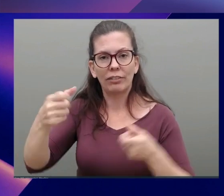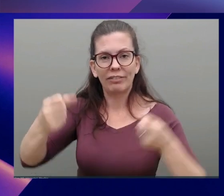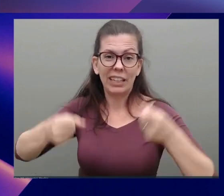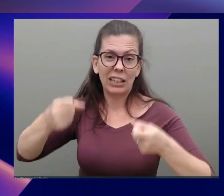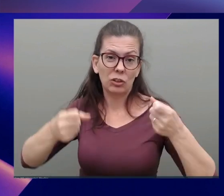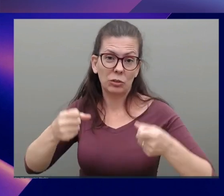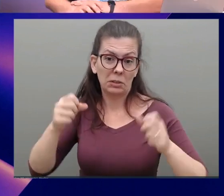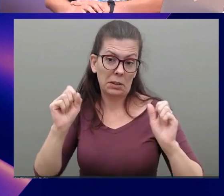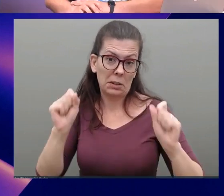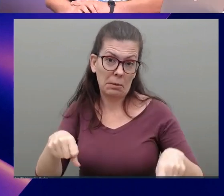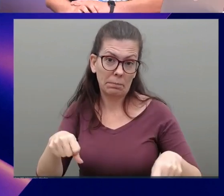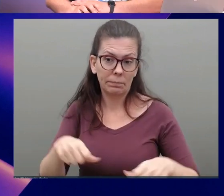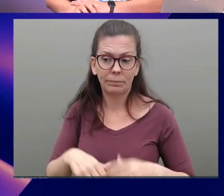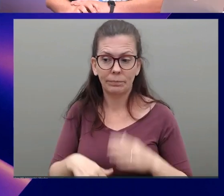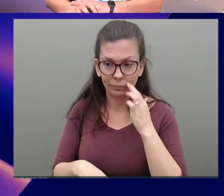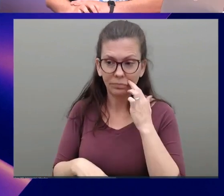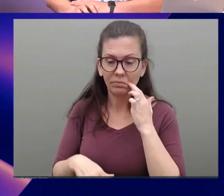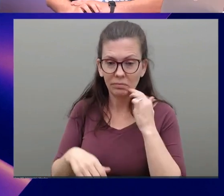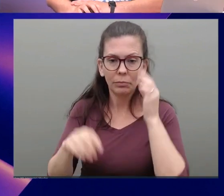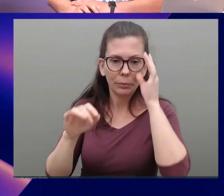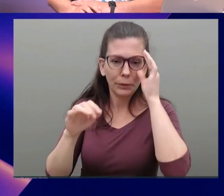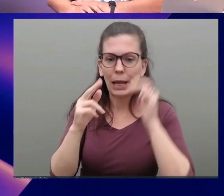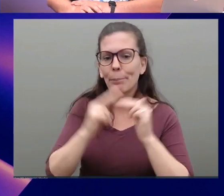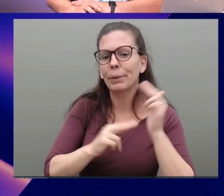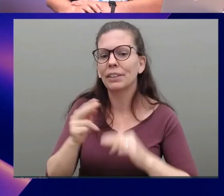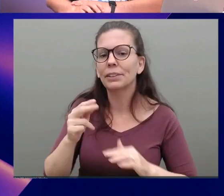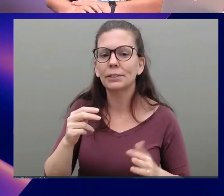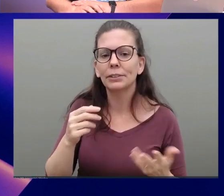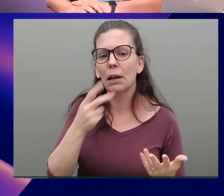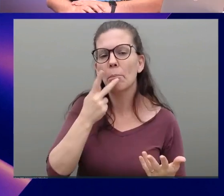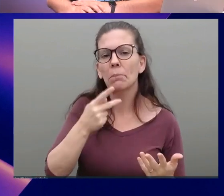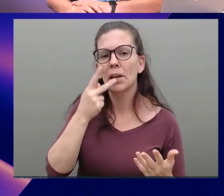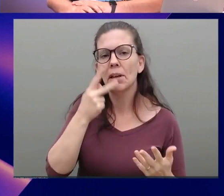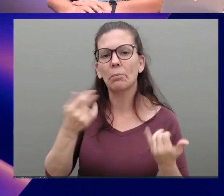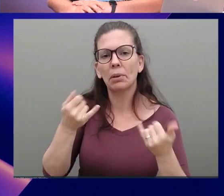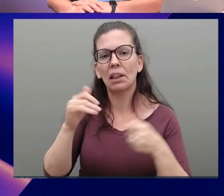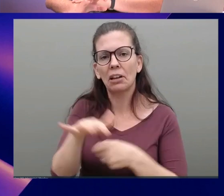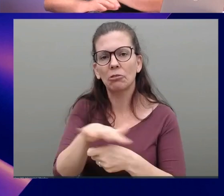Let's build this pink playground. It looks like I have 150 gems.